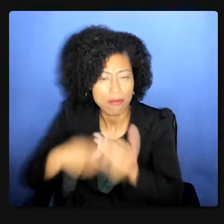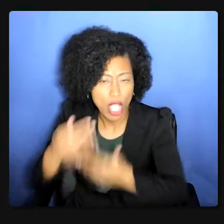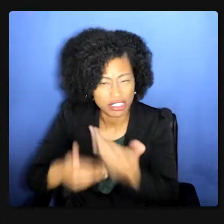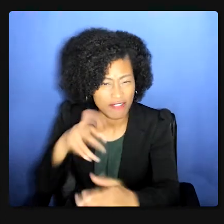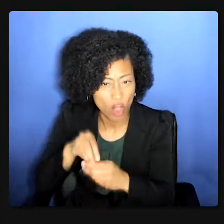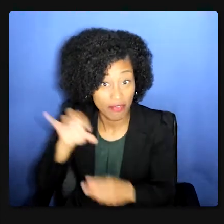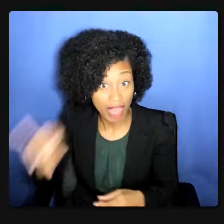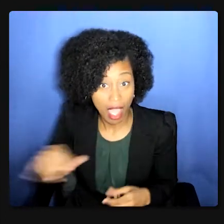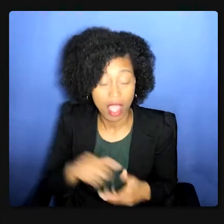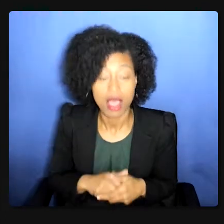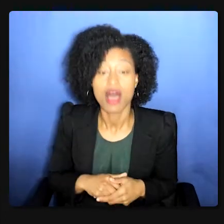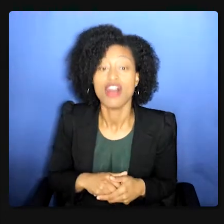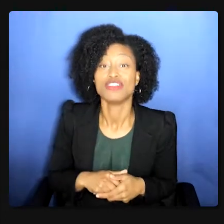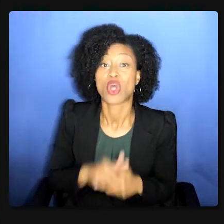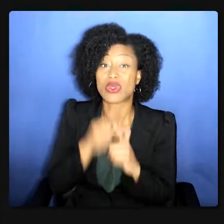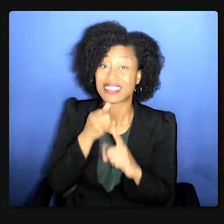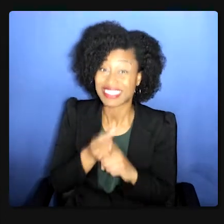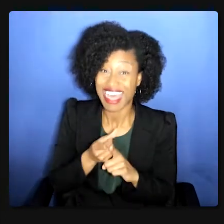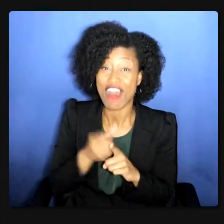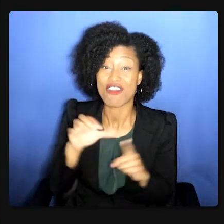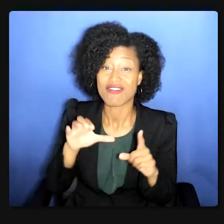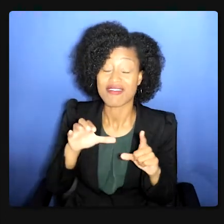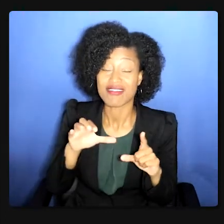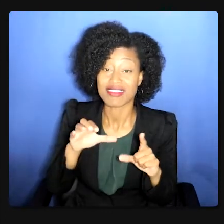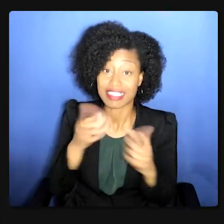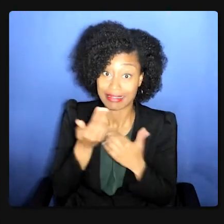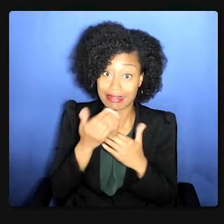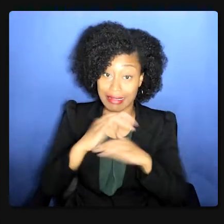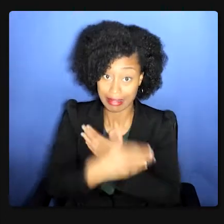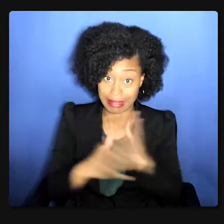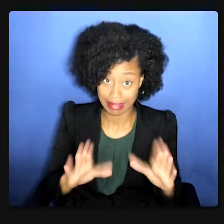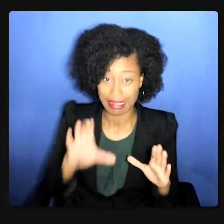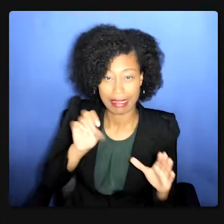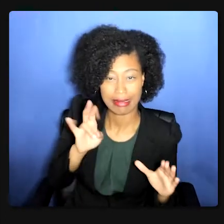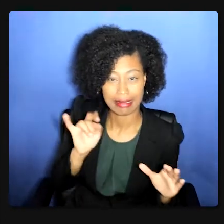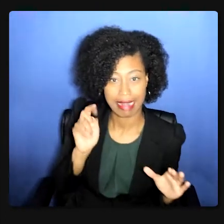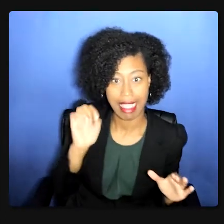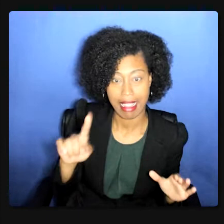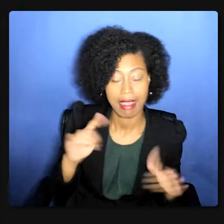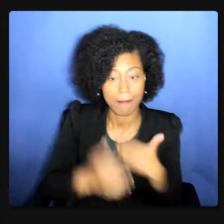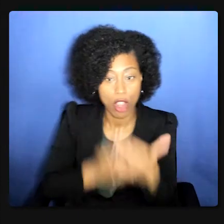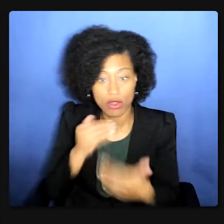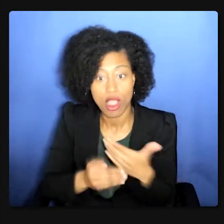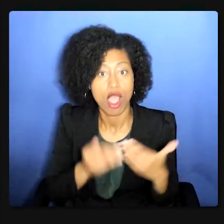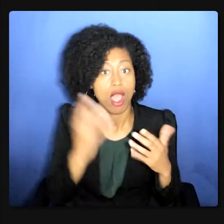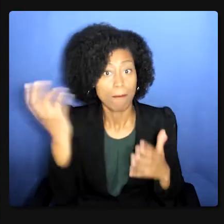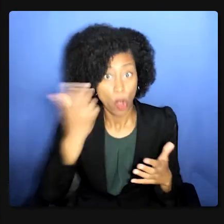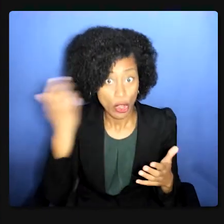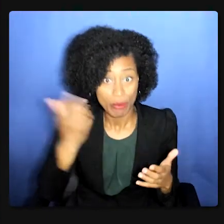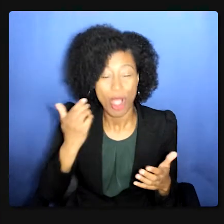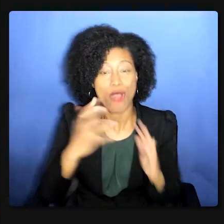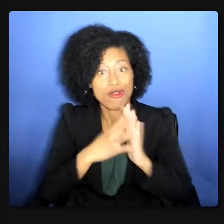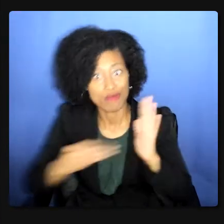[Amie] Okay, I got it. So self-contained processes are portable, reproducible, scalable